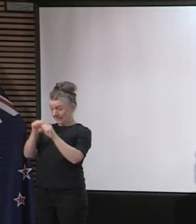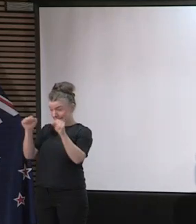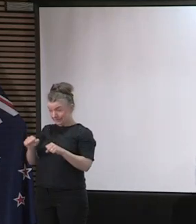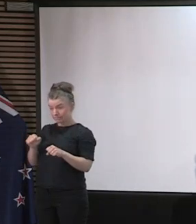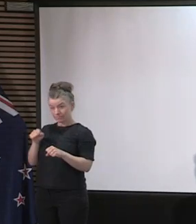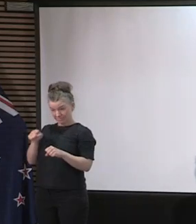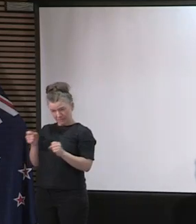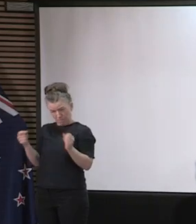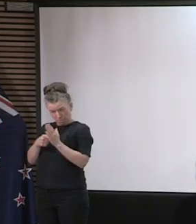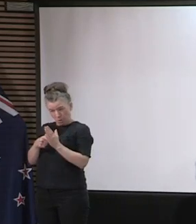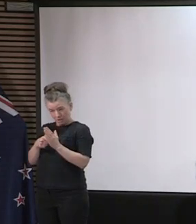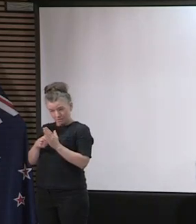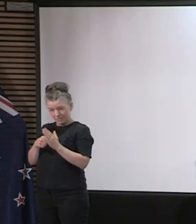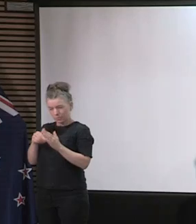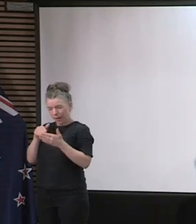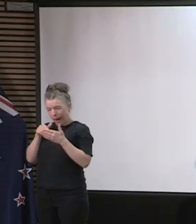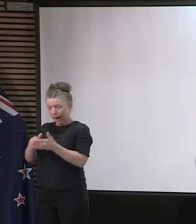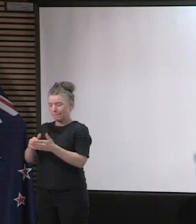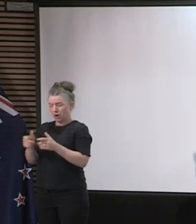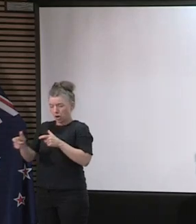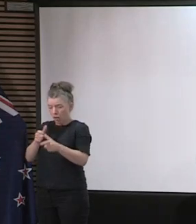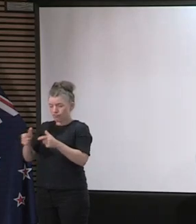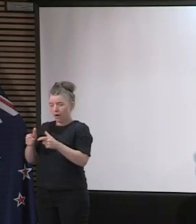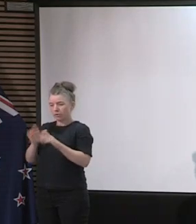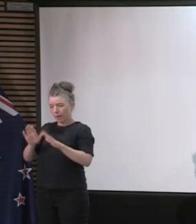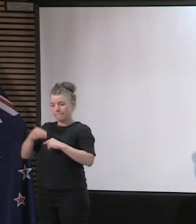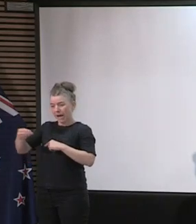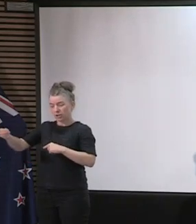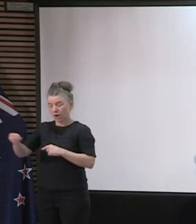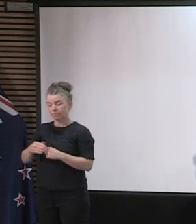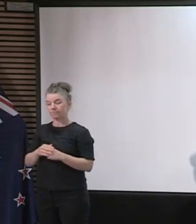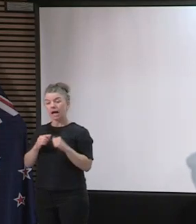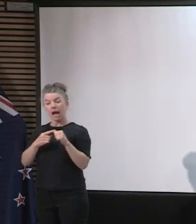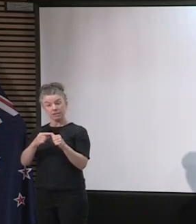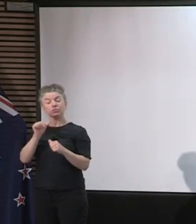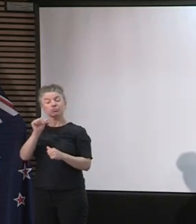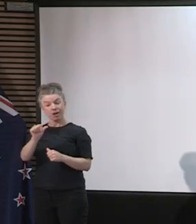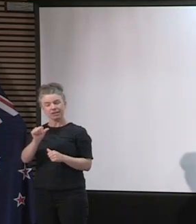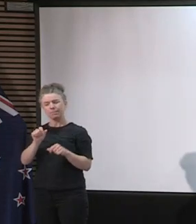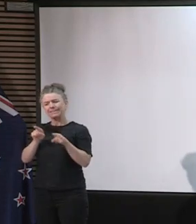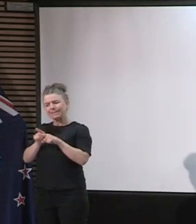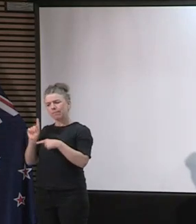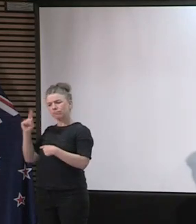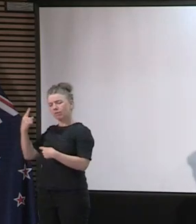Yes. To have that in one system... Yep. That is critical to ring fencing (SPEAKS